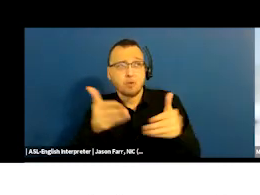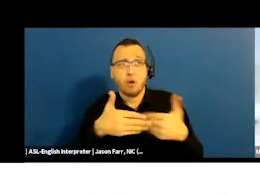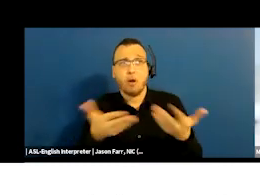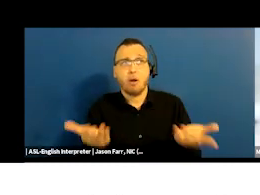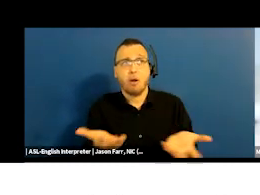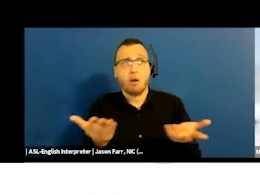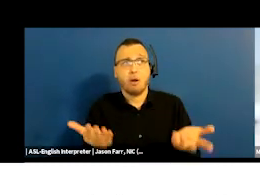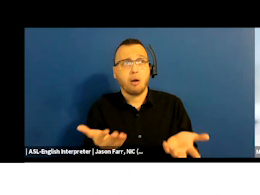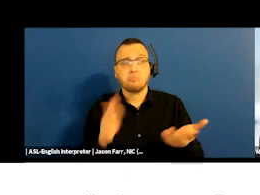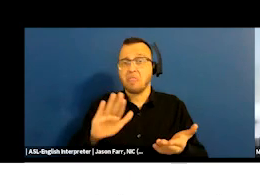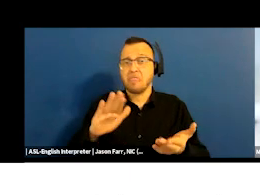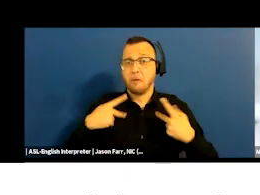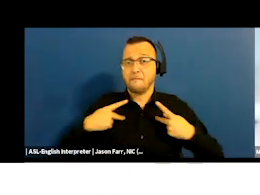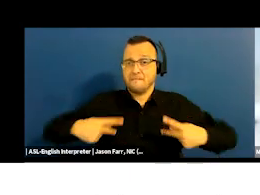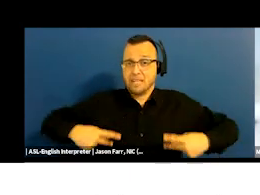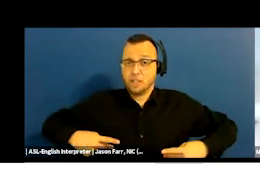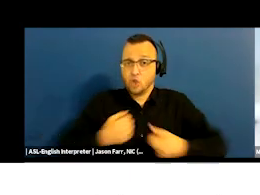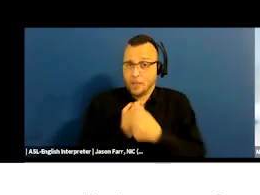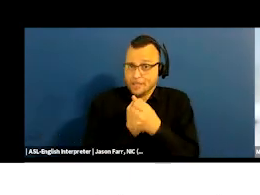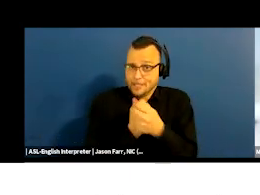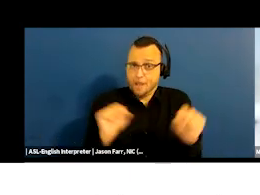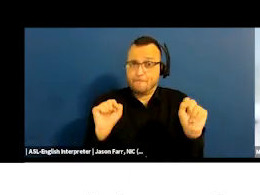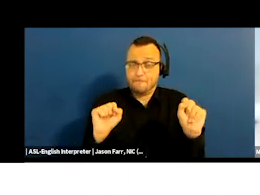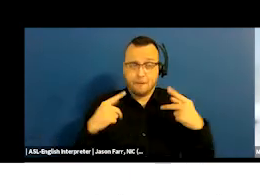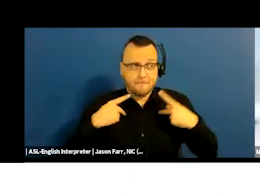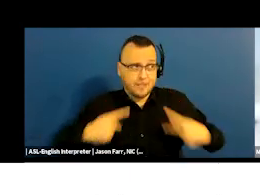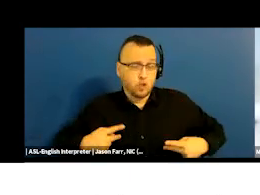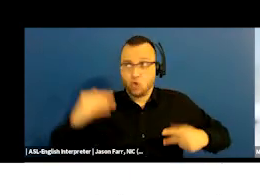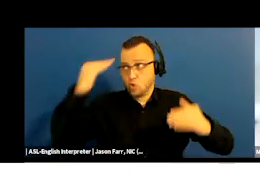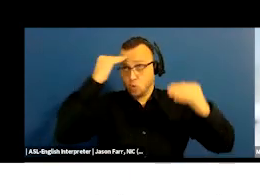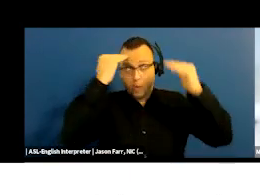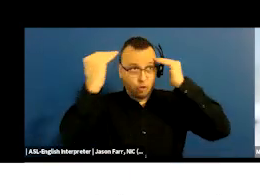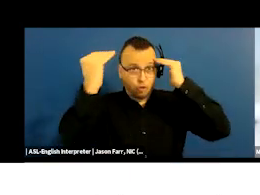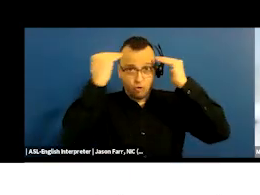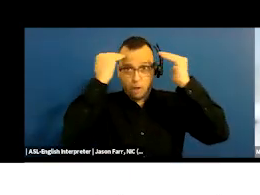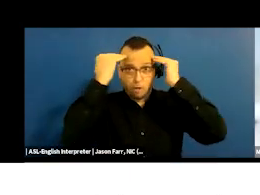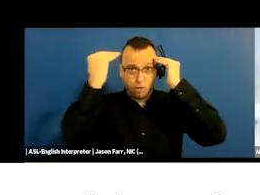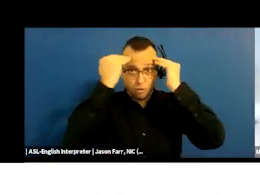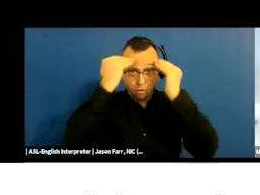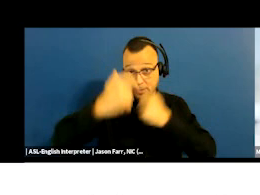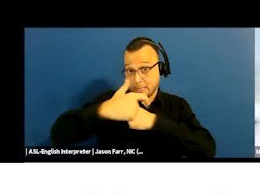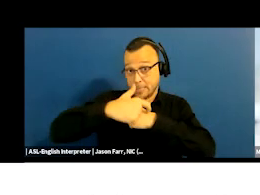and remember information based on their physical and mental state at the time of the event.